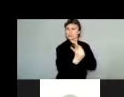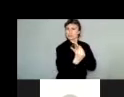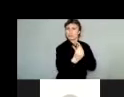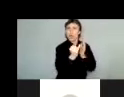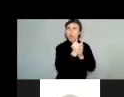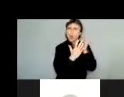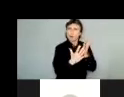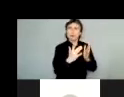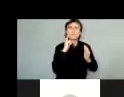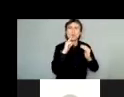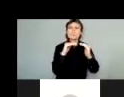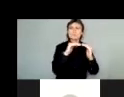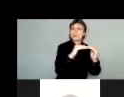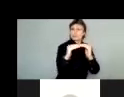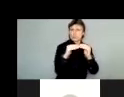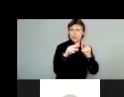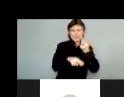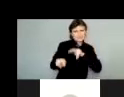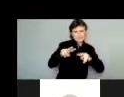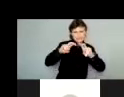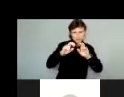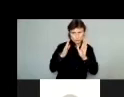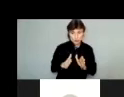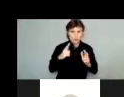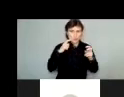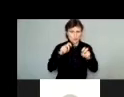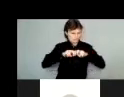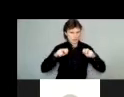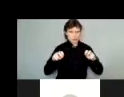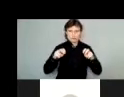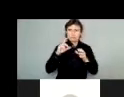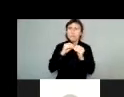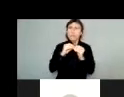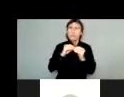Now the purpose of this shift towards a more relational process is to really take advantage